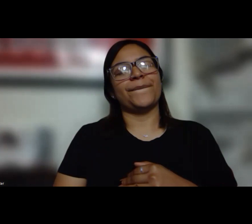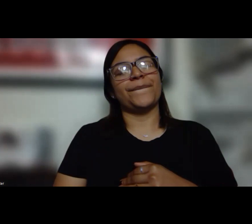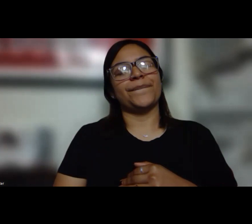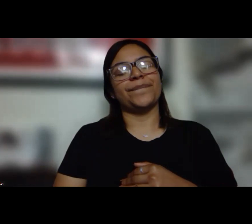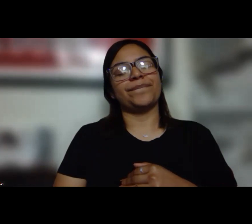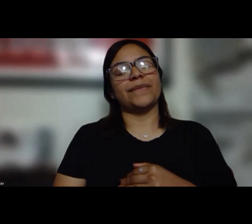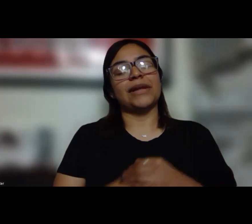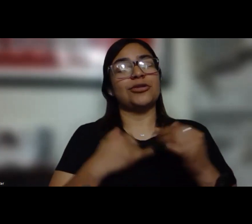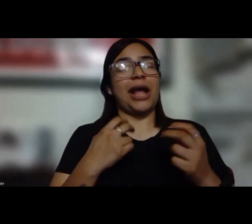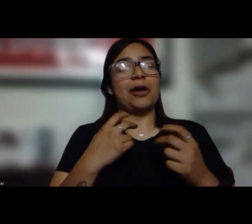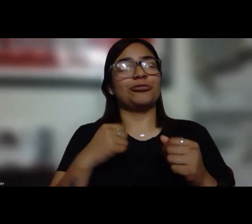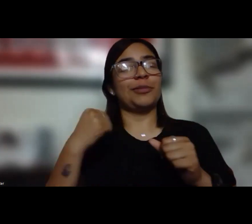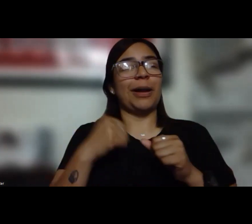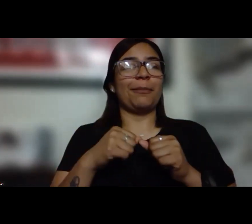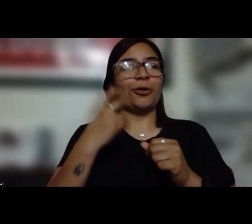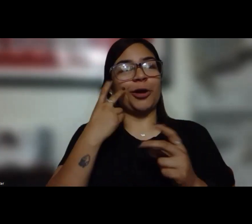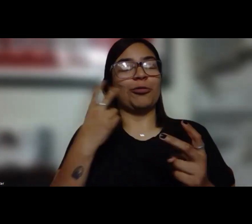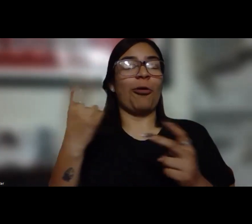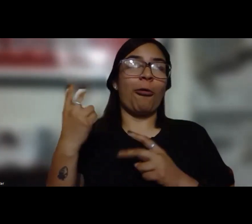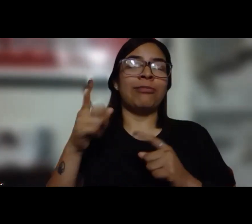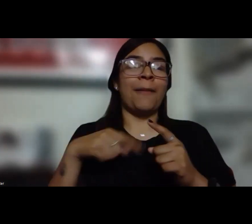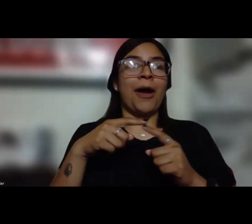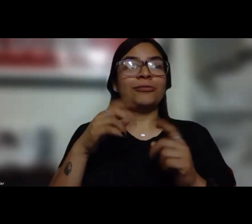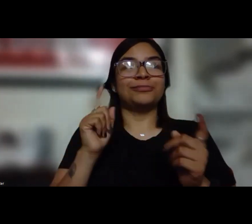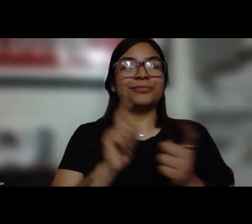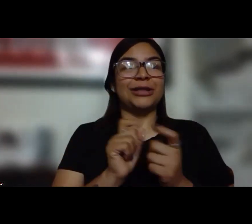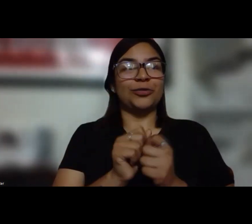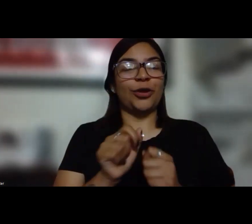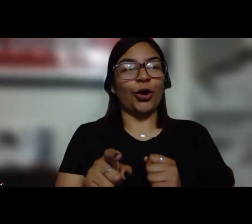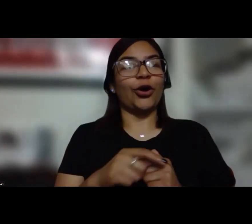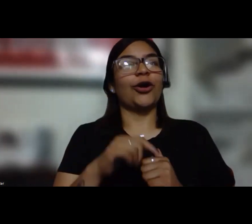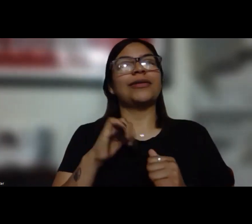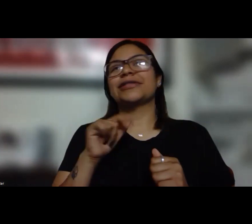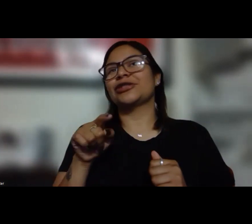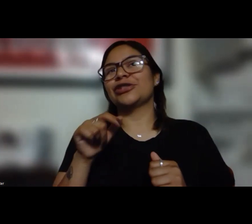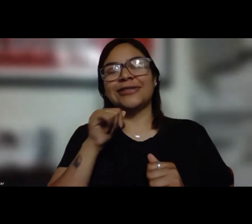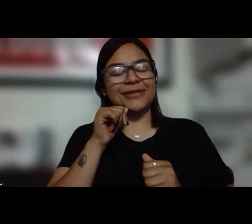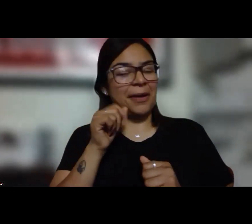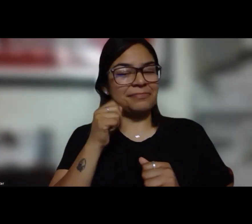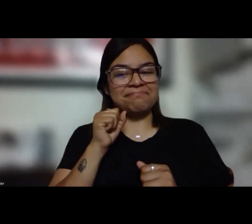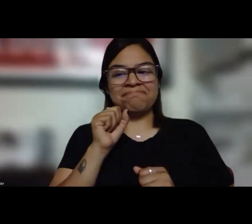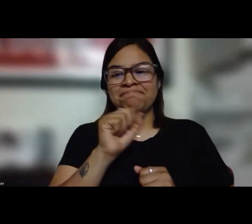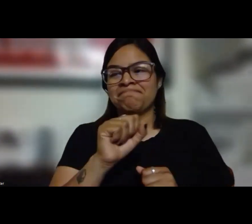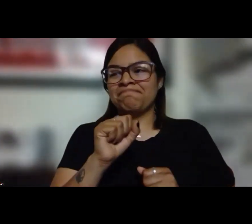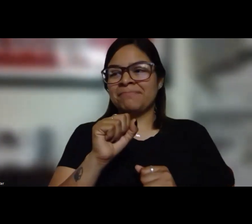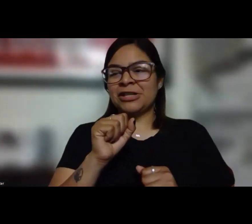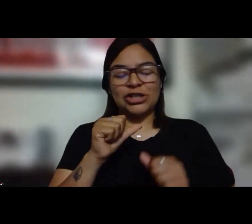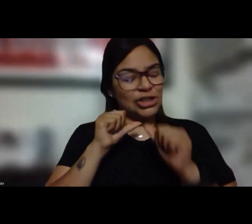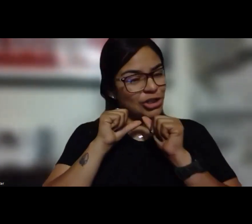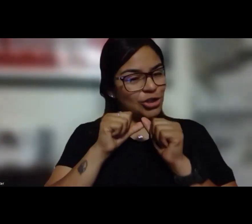recall meetings and conversations uh with Lilith she did not back down um she was a Trailblazer in